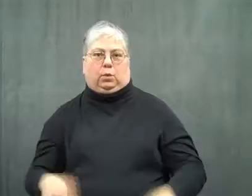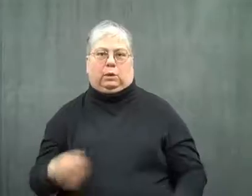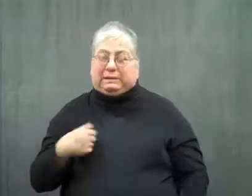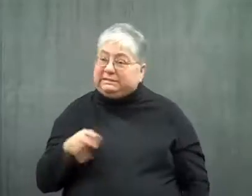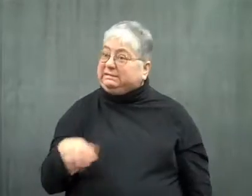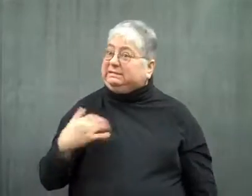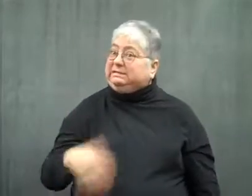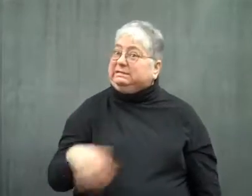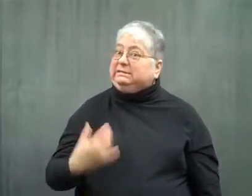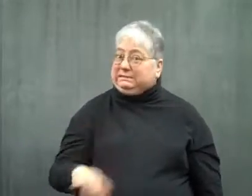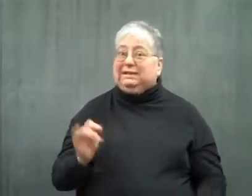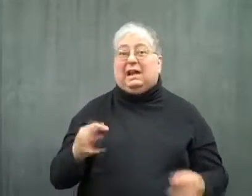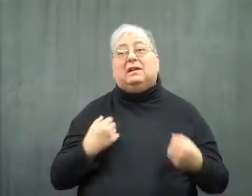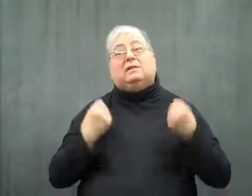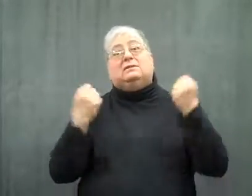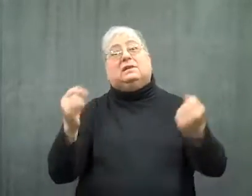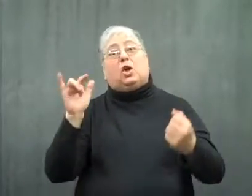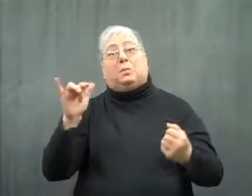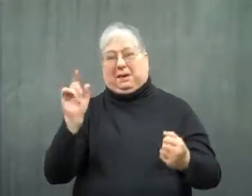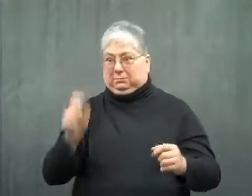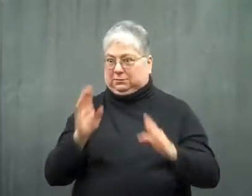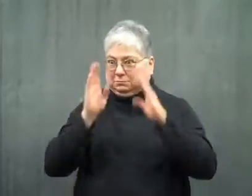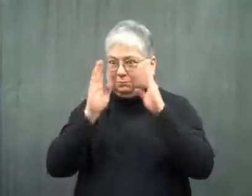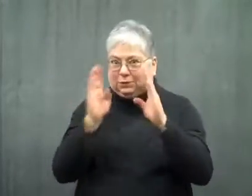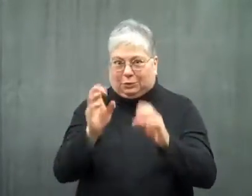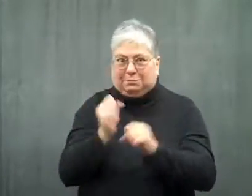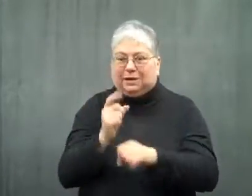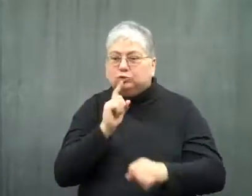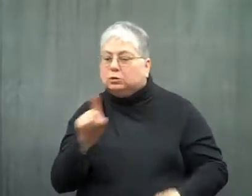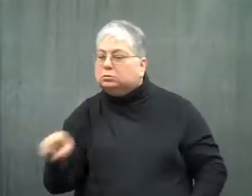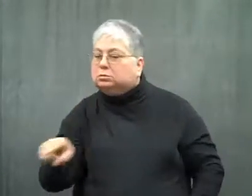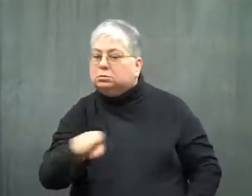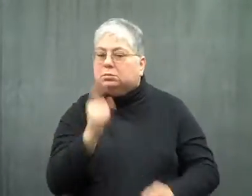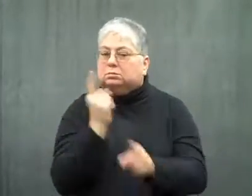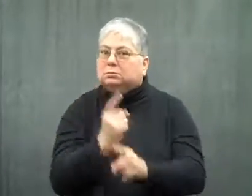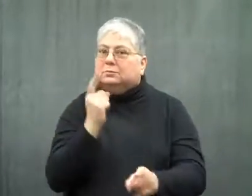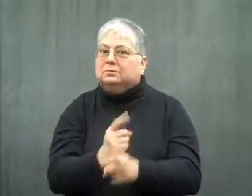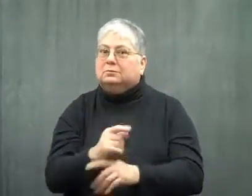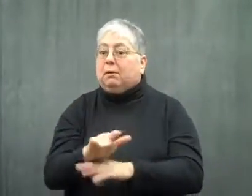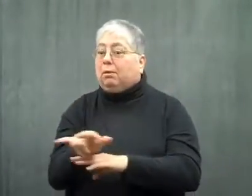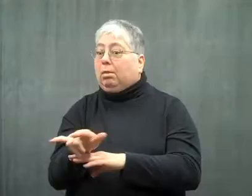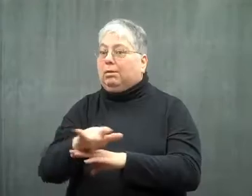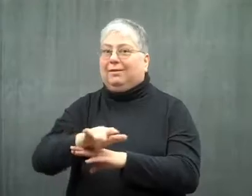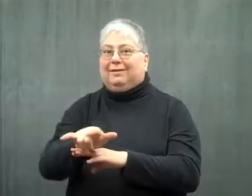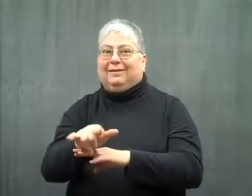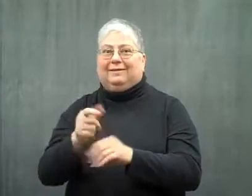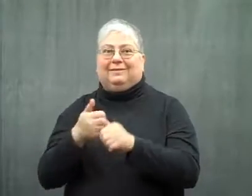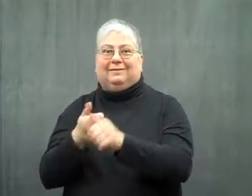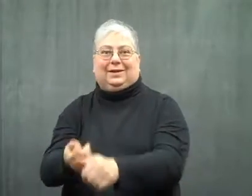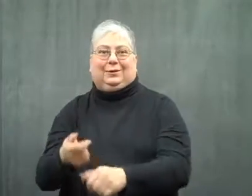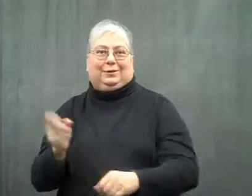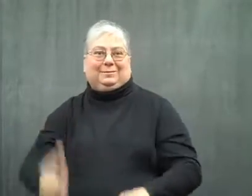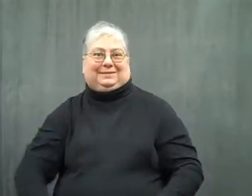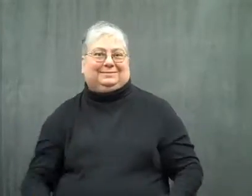Wow.. pilots have to pay attention to make sure the heading is right!